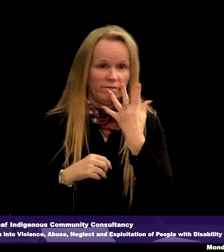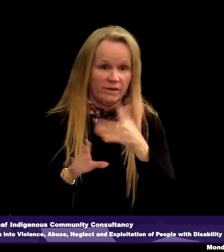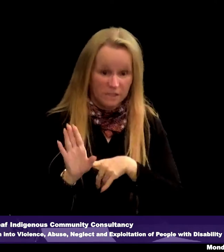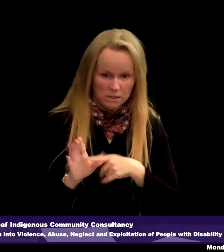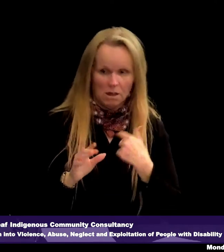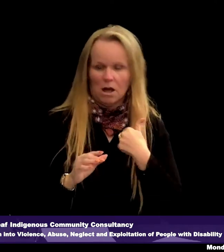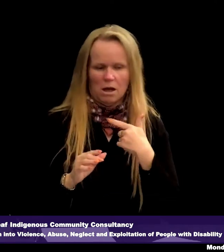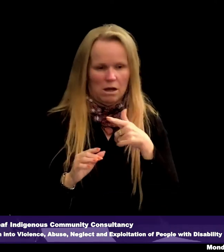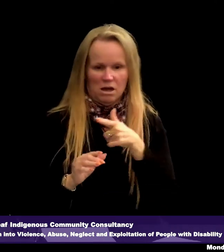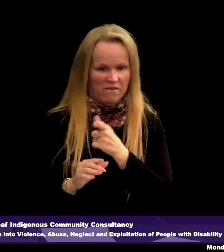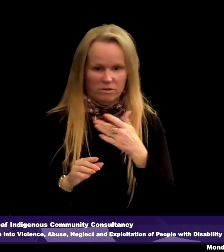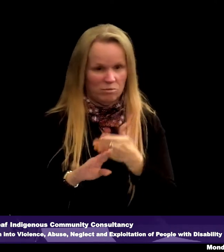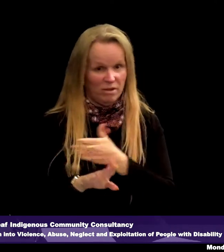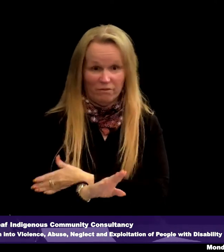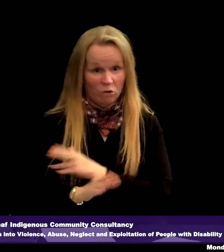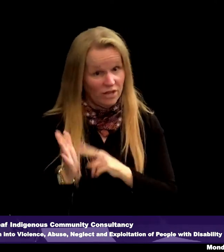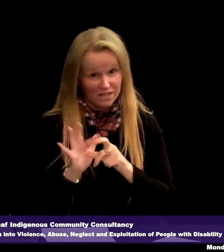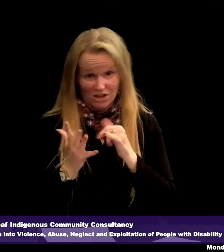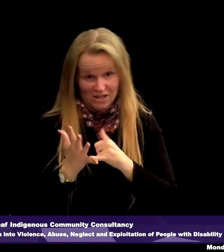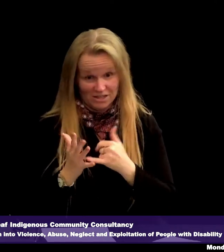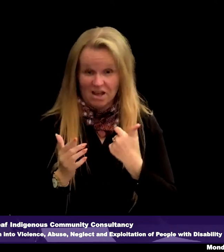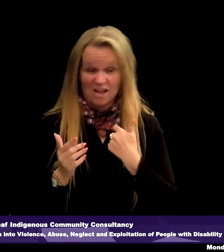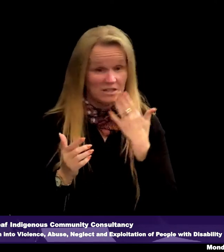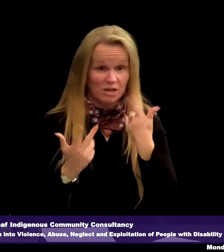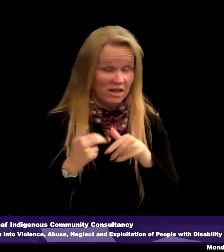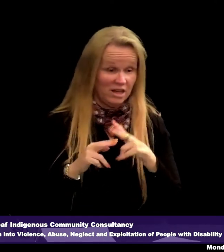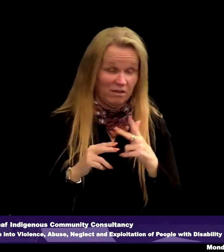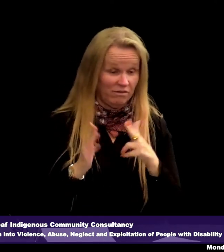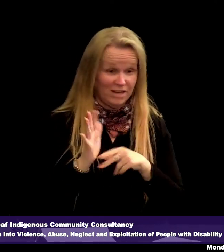I've been doing this work for over 35 years, and I've done it before the NDIS was